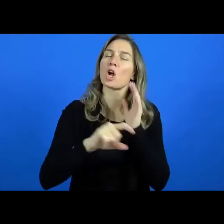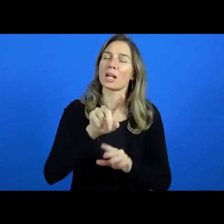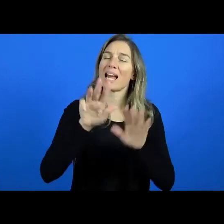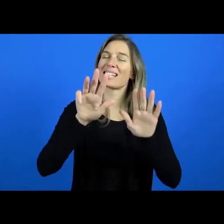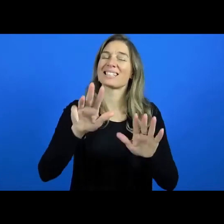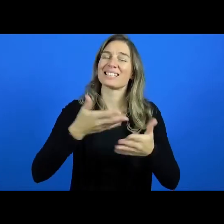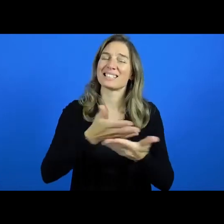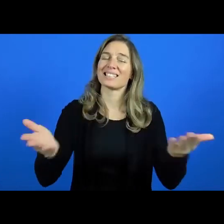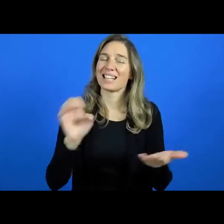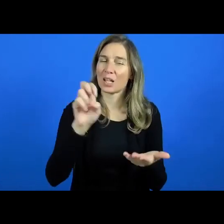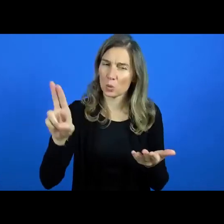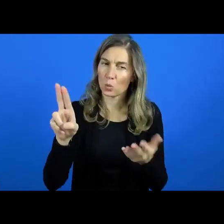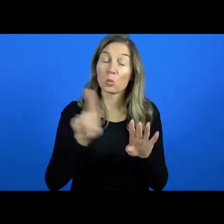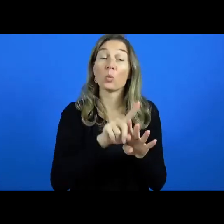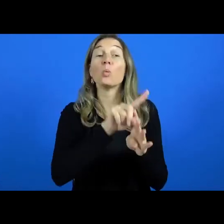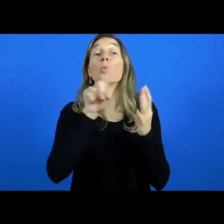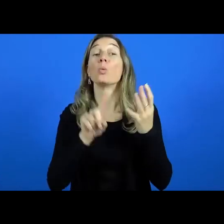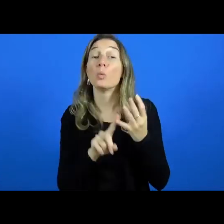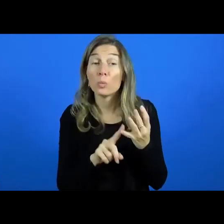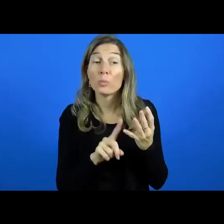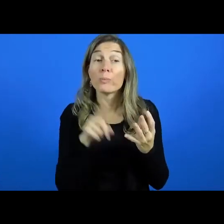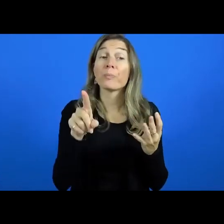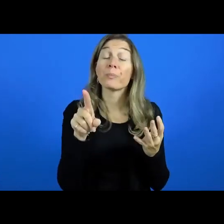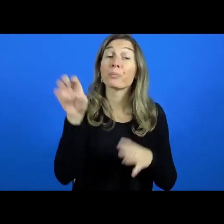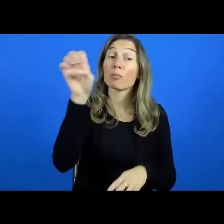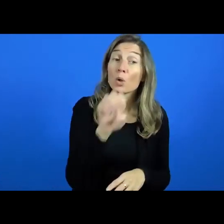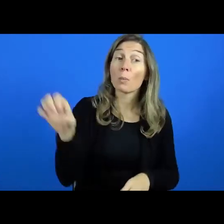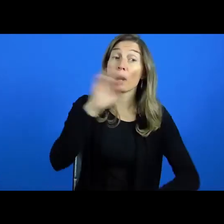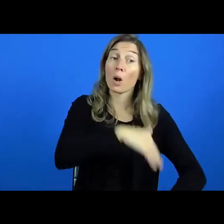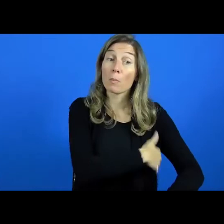and this is the contribution of the EU Ombudsman own-initiative